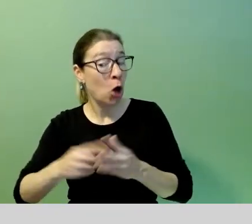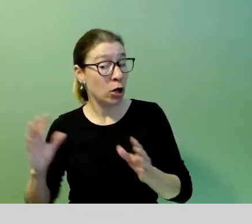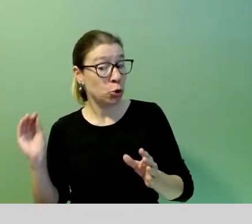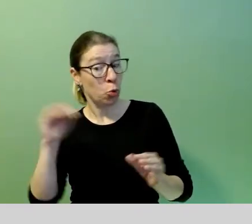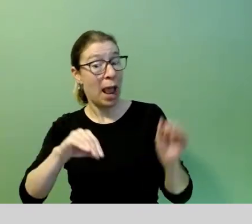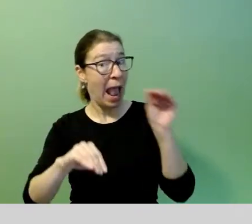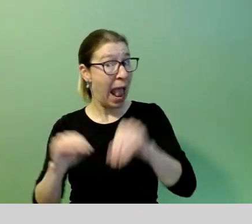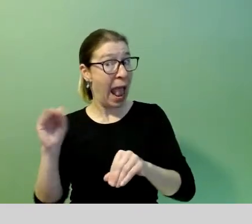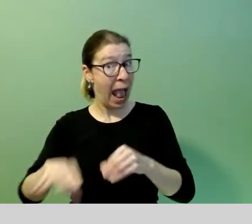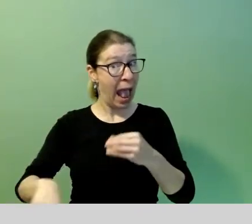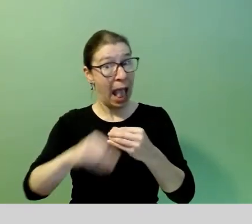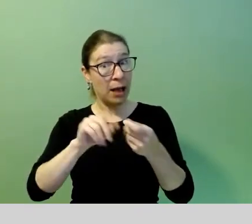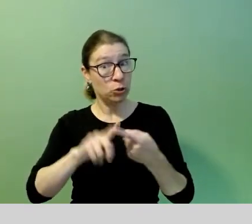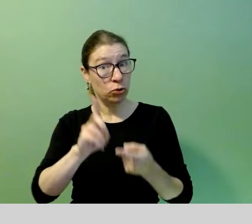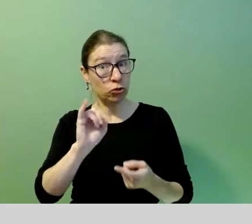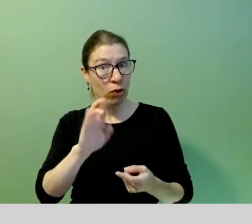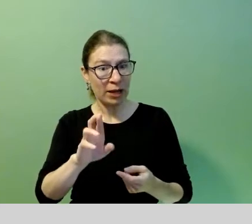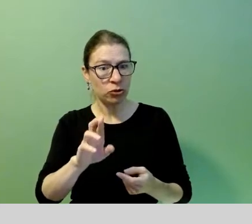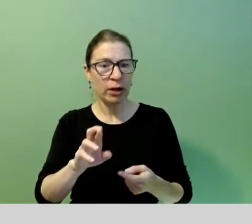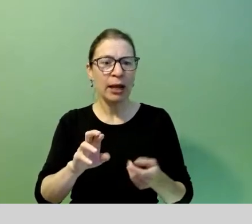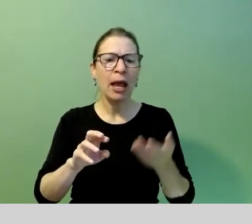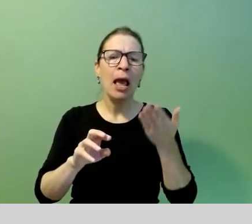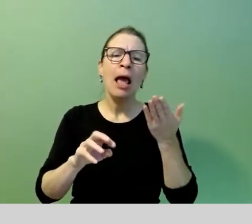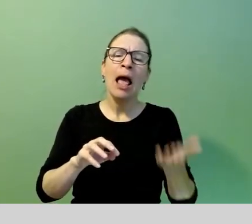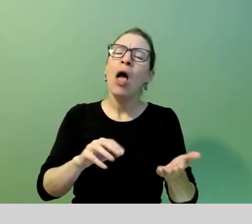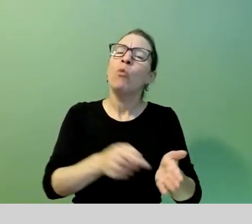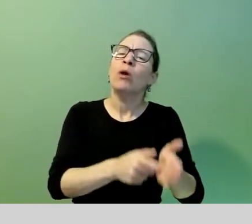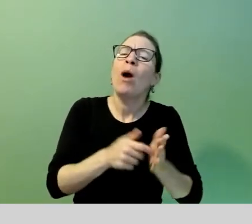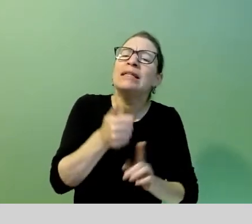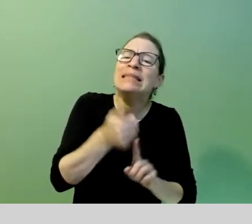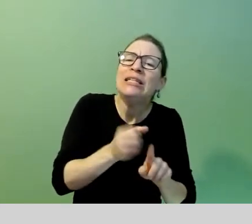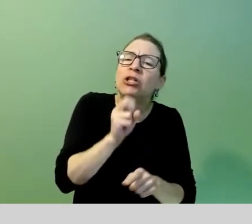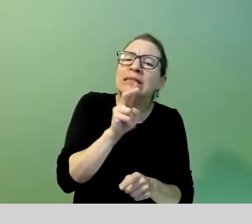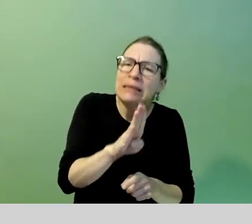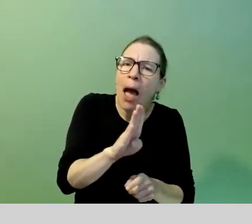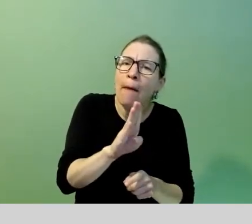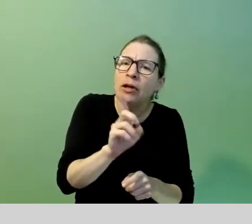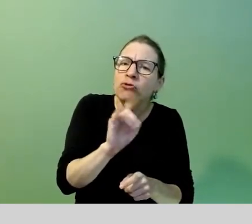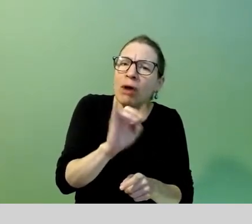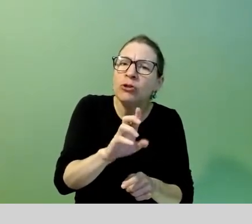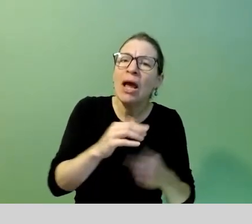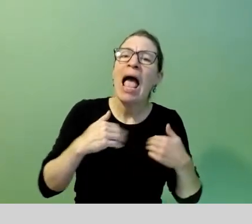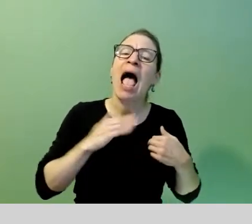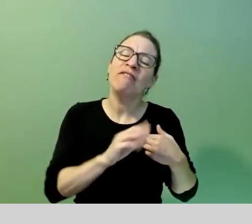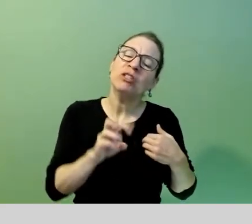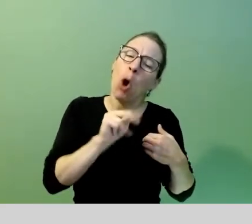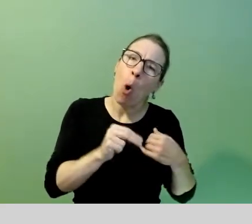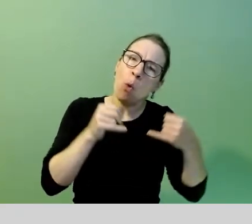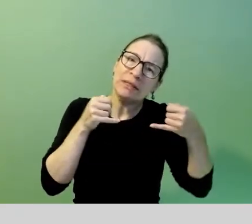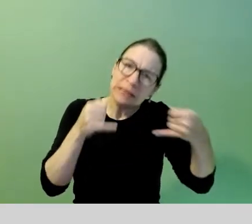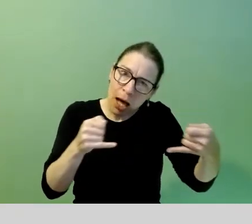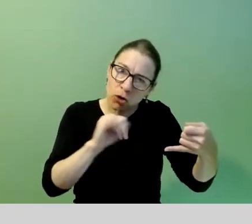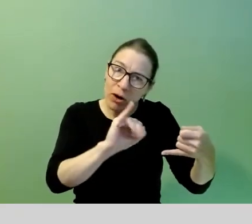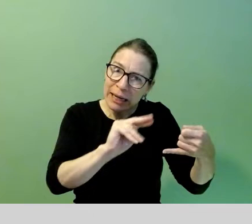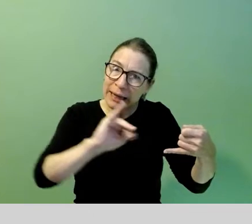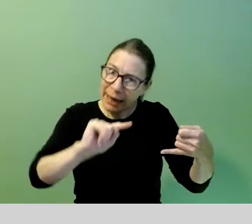PPB's file lookup requires each subdirectory, to have its own dunder or init file. So, make sure you do this if you subdivide anything here.